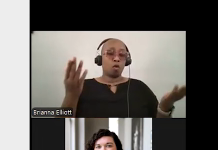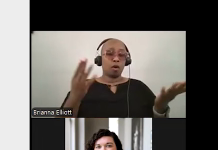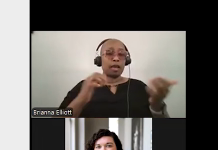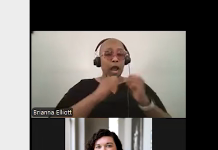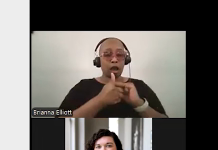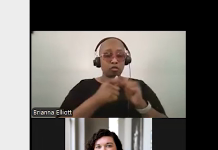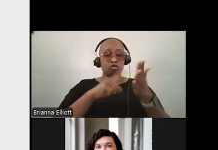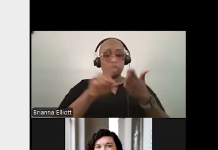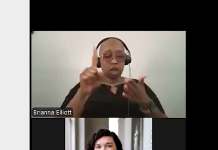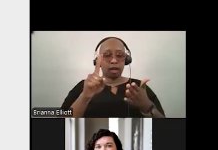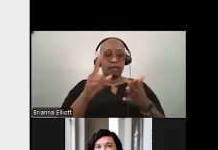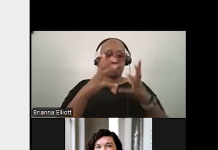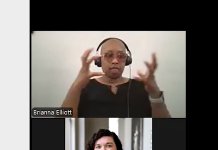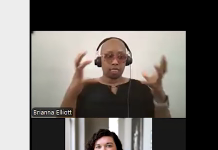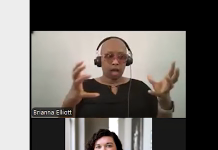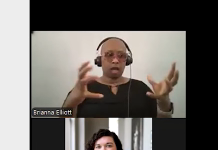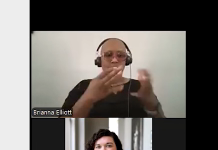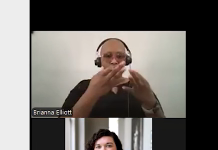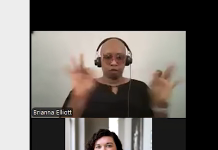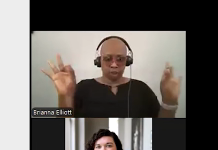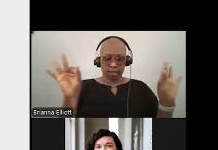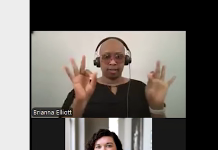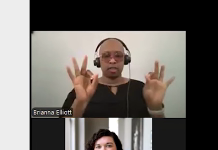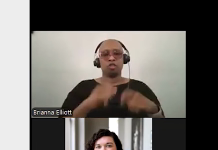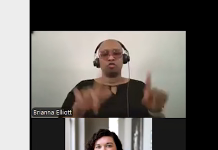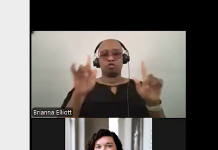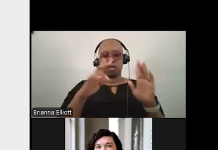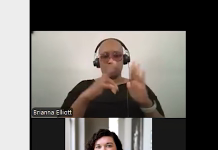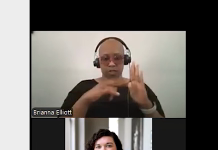screen readers if you want to have the experience of a screen reader so that you know when you're